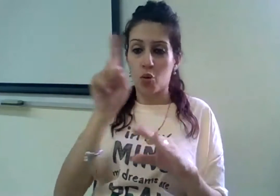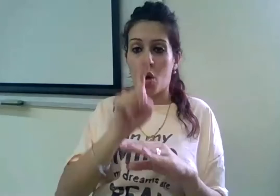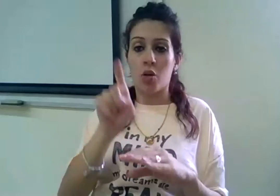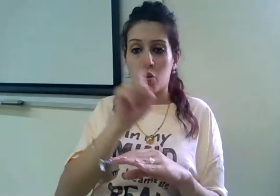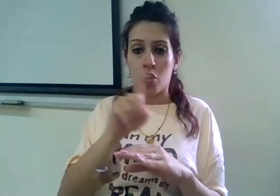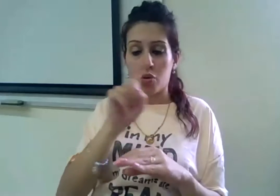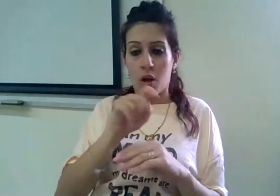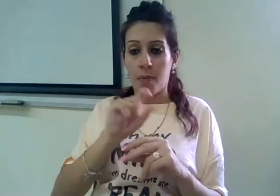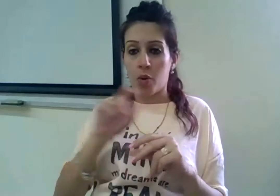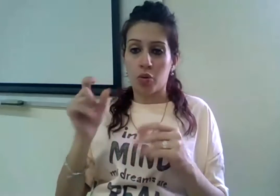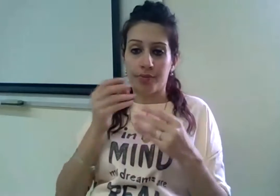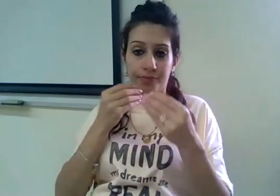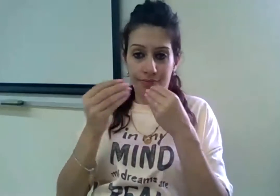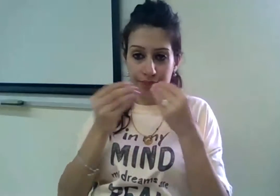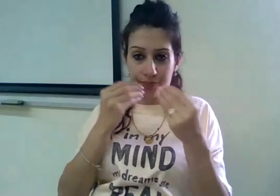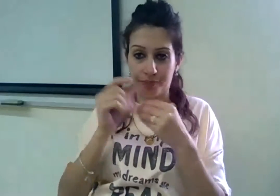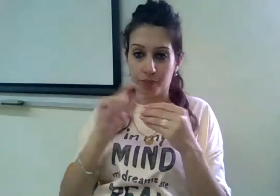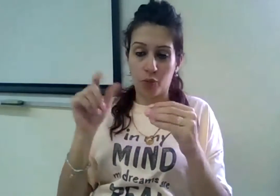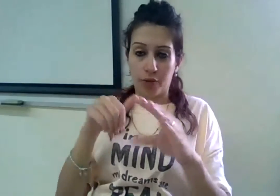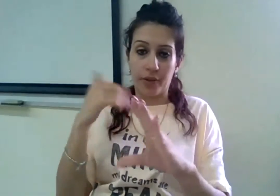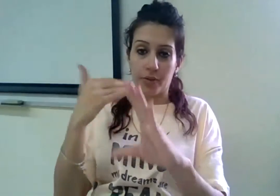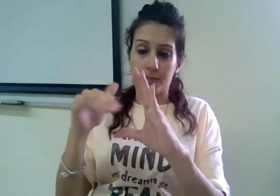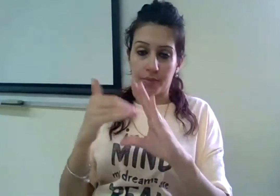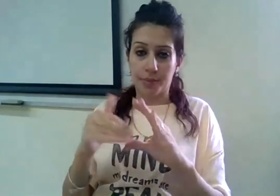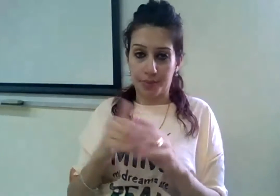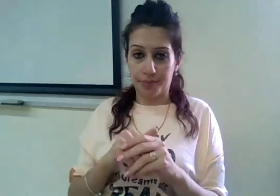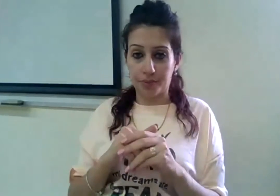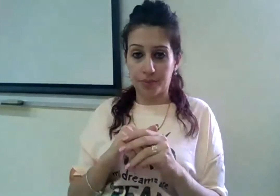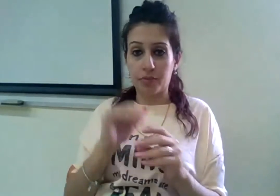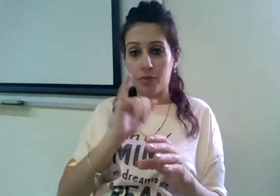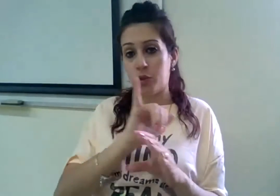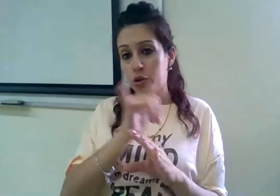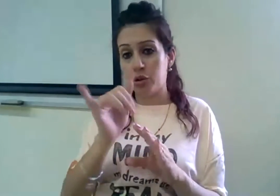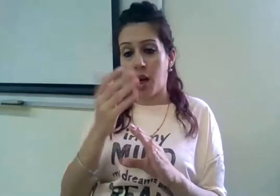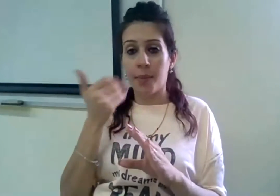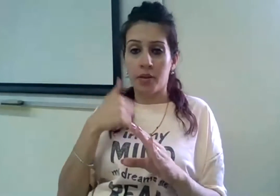in the education of their children in a way has to be